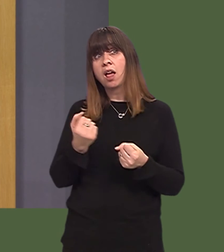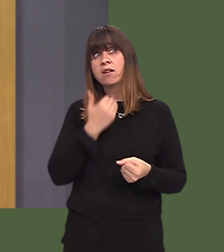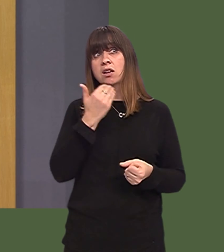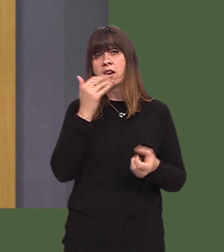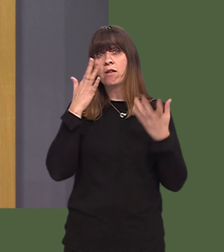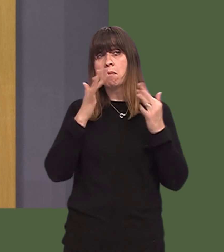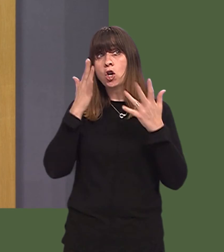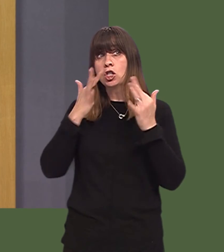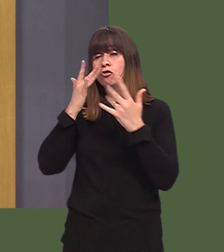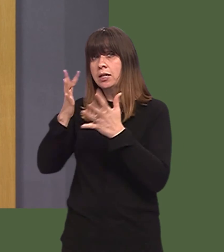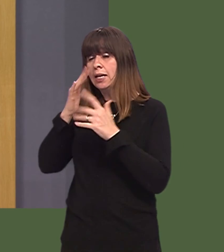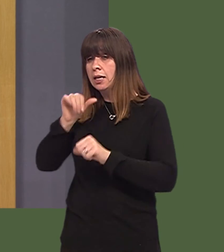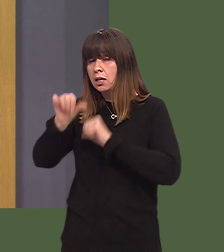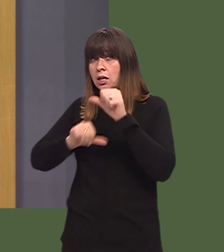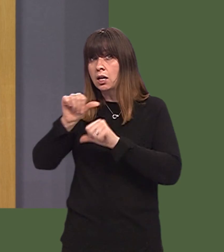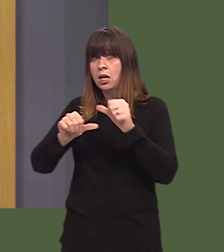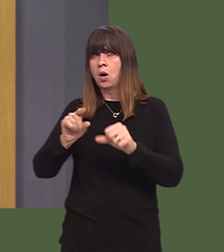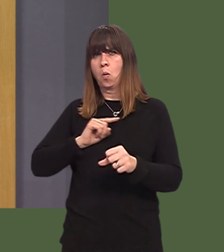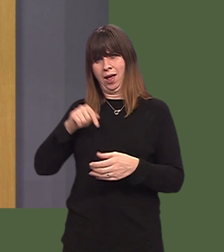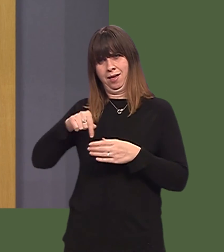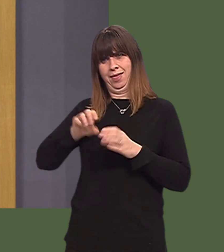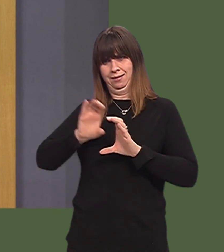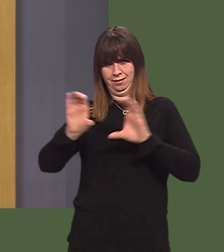monitoring process on the use of our taxpayersí money.